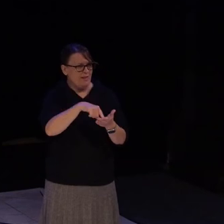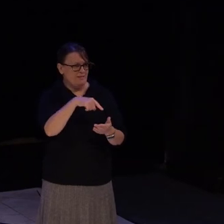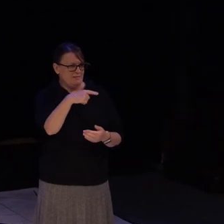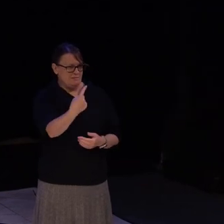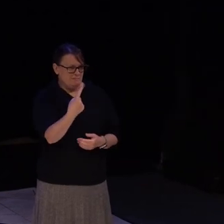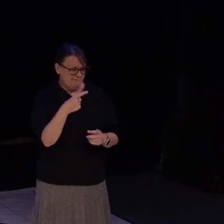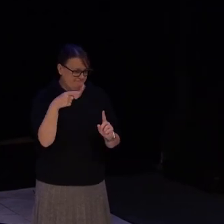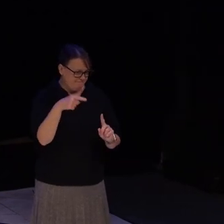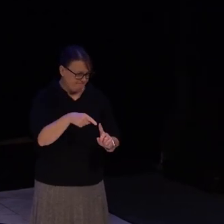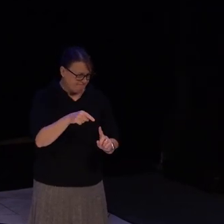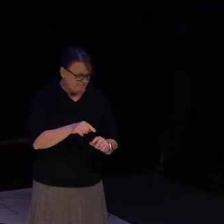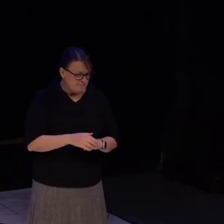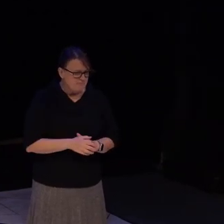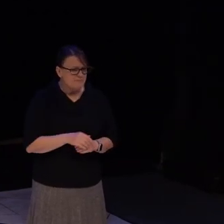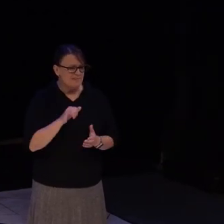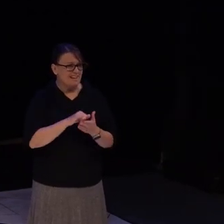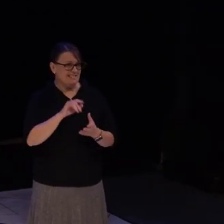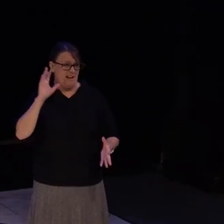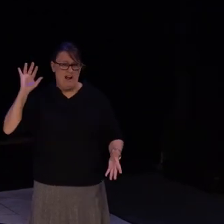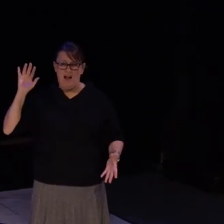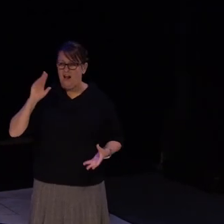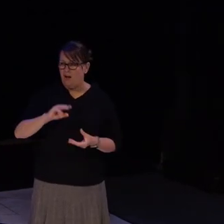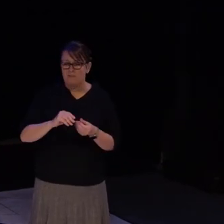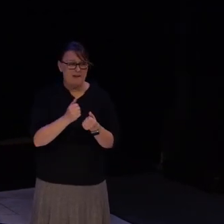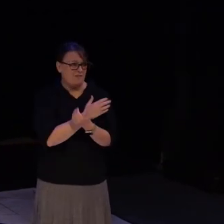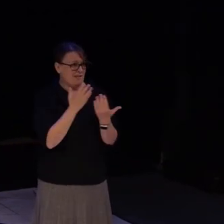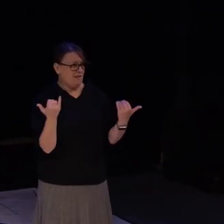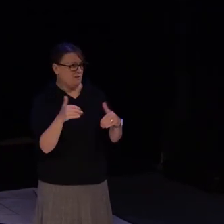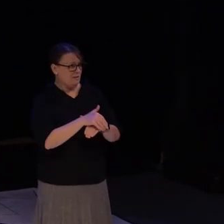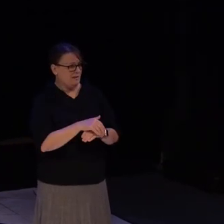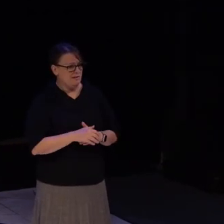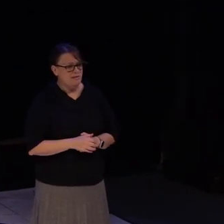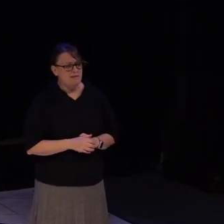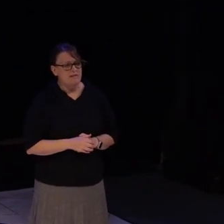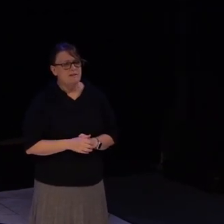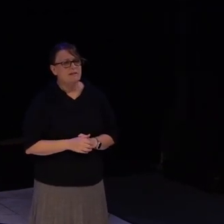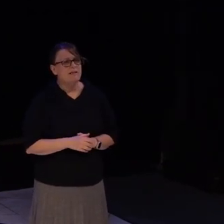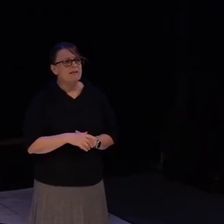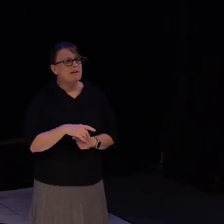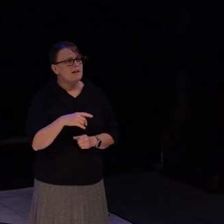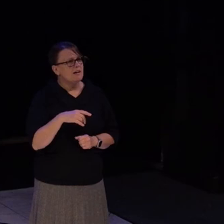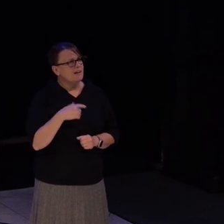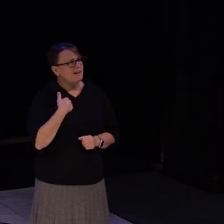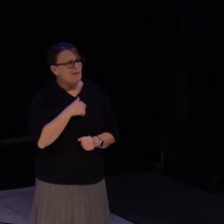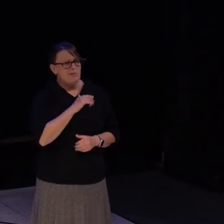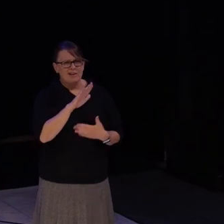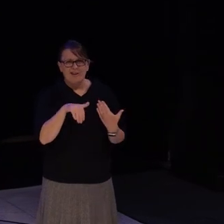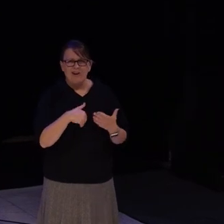this entire event that we've been celebrating tonight. We're so caught up in being politically correct